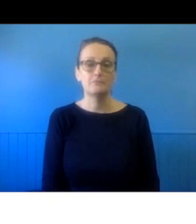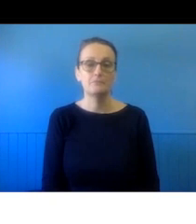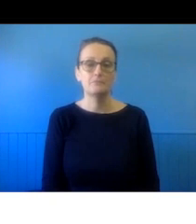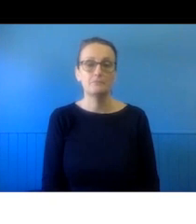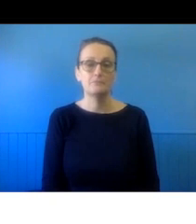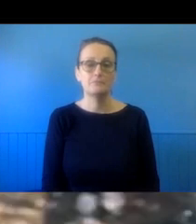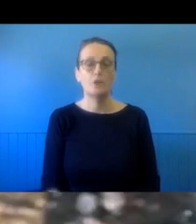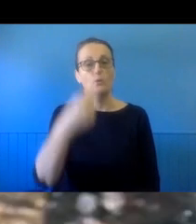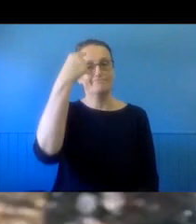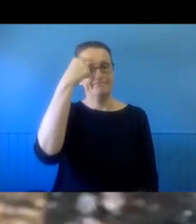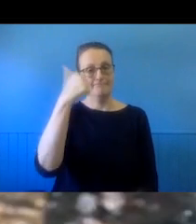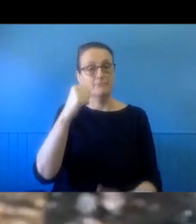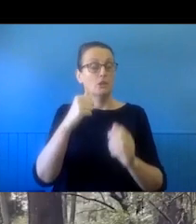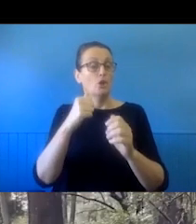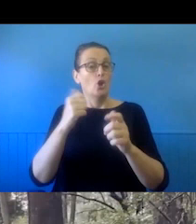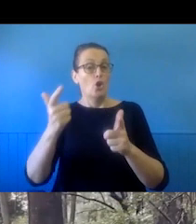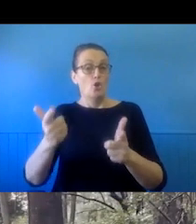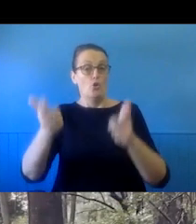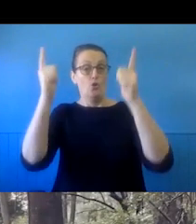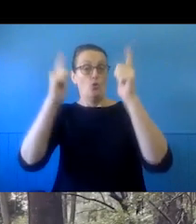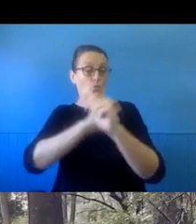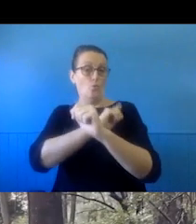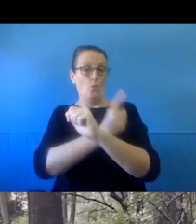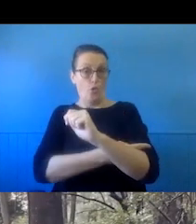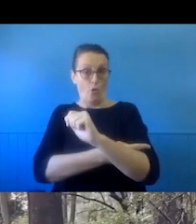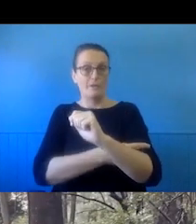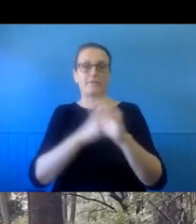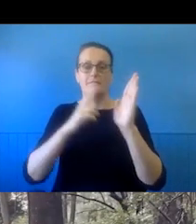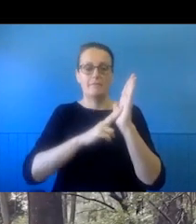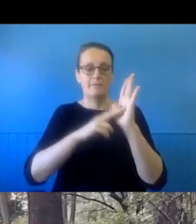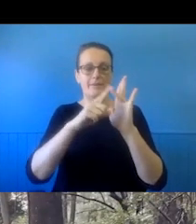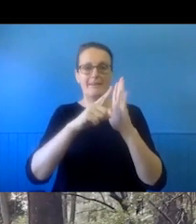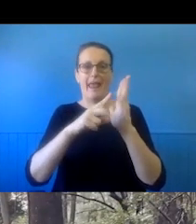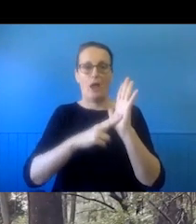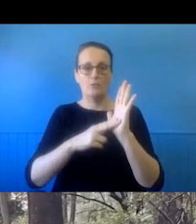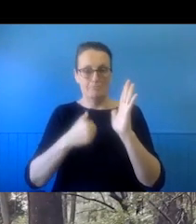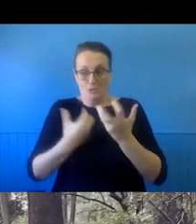authority, "authority" is a noun. It is something that we have, or we